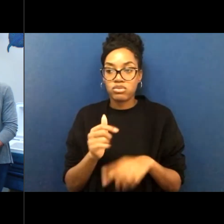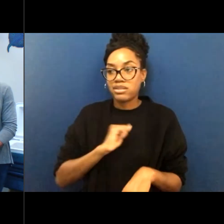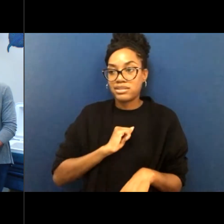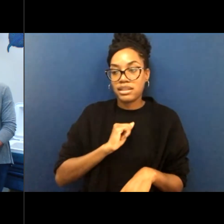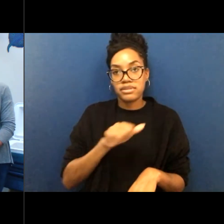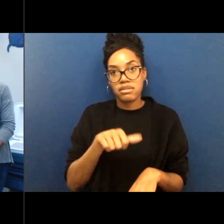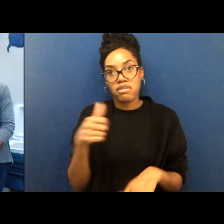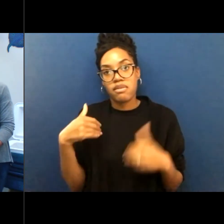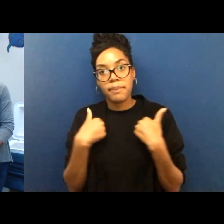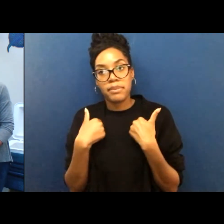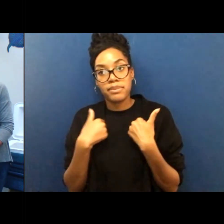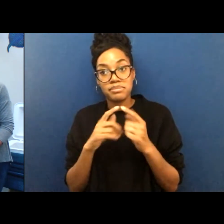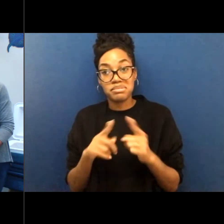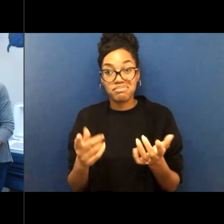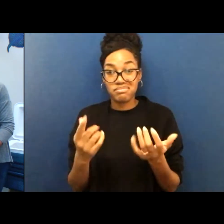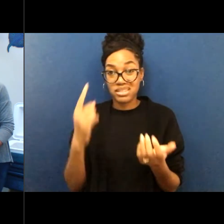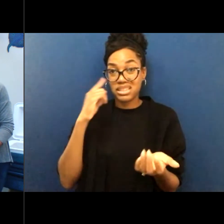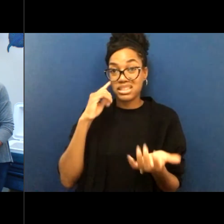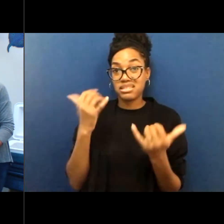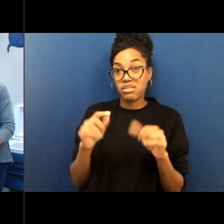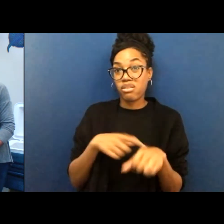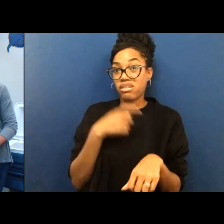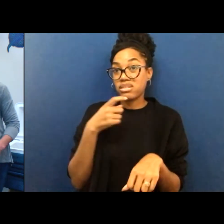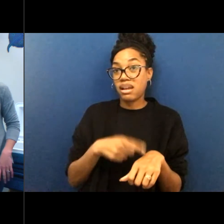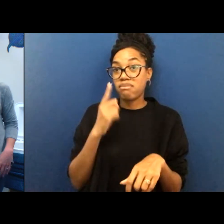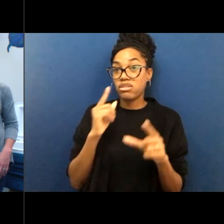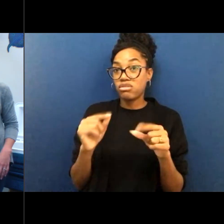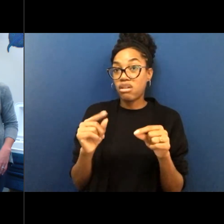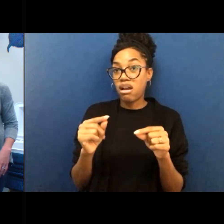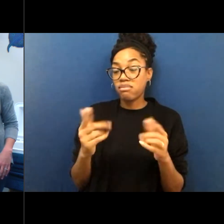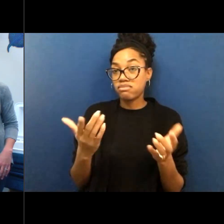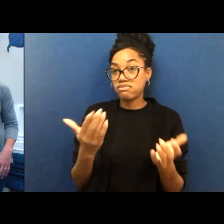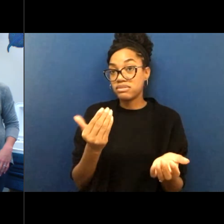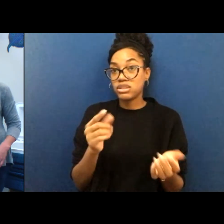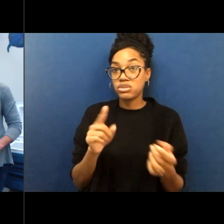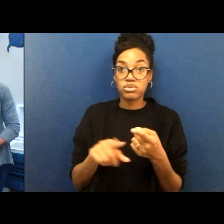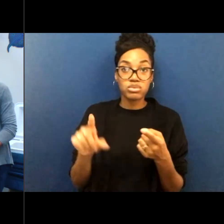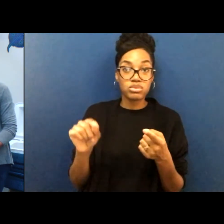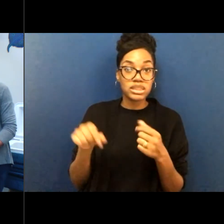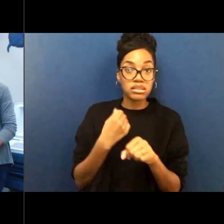But I think that's still pretty long for a crab. Unless of course they get taken by a fishery